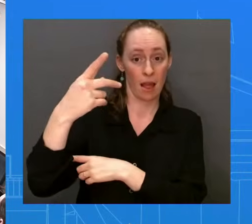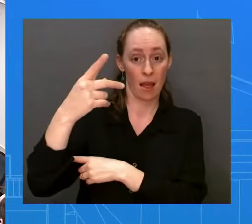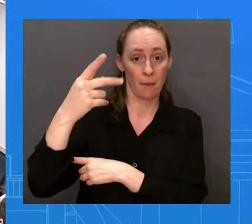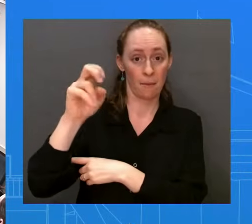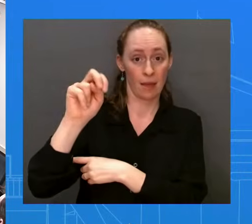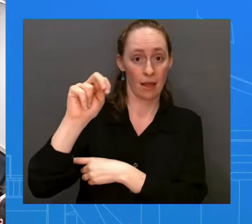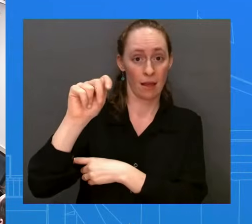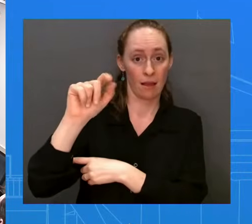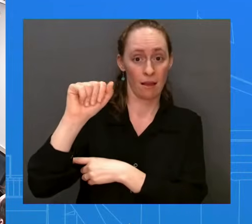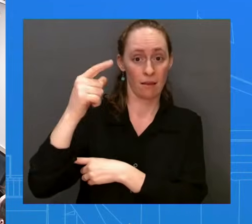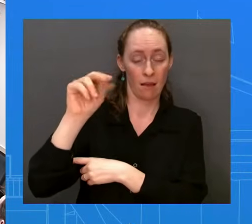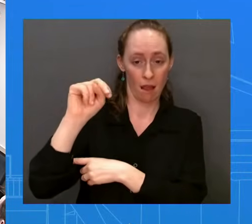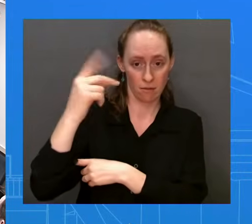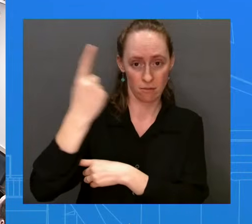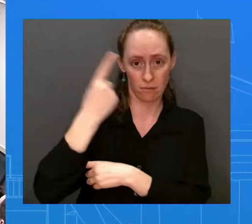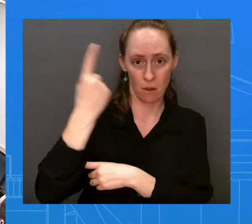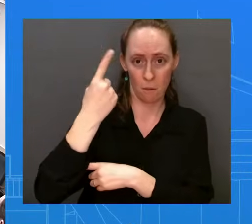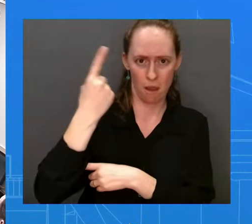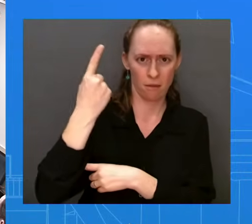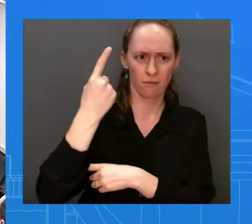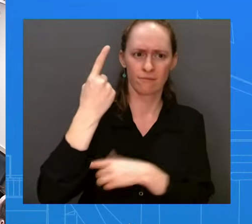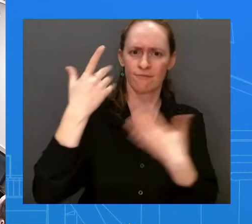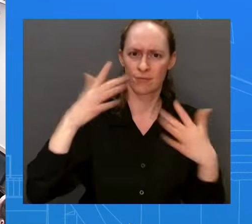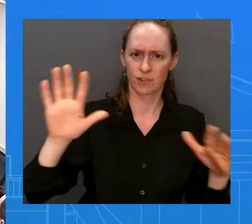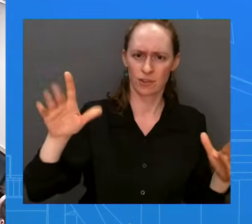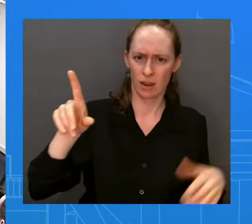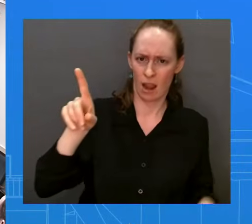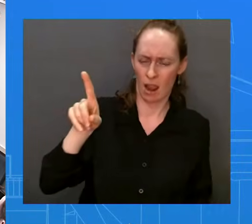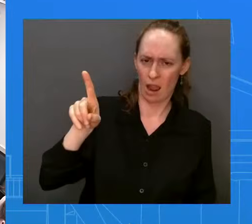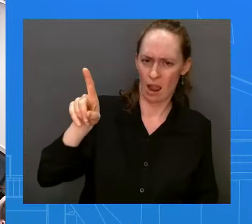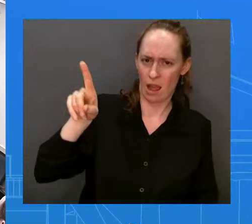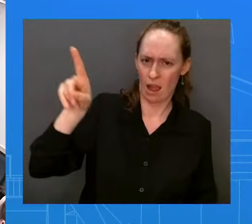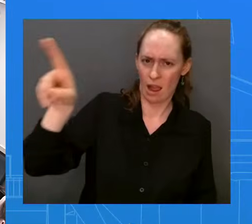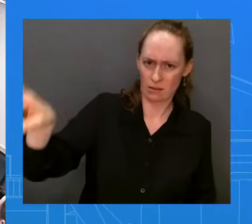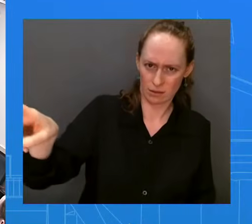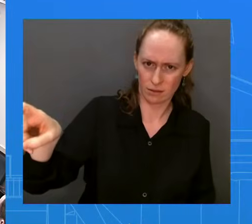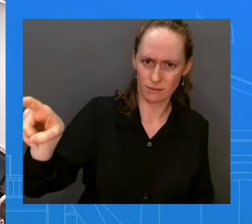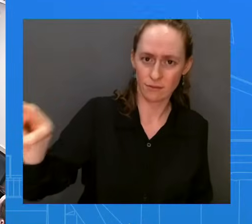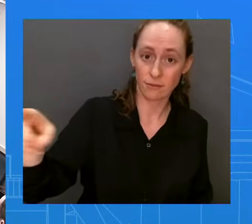any kind of extraterrestrial presence, said they weren't ruling anything out. And yet, at the beginning of today's briefing,